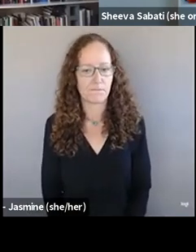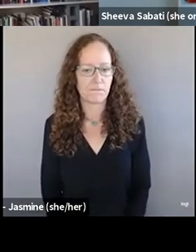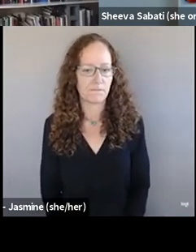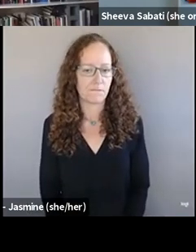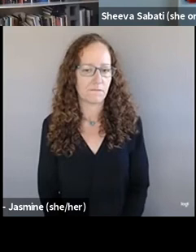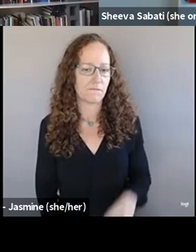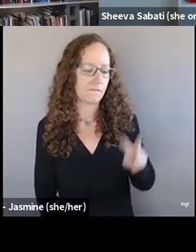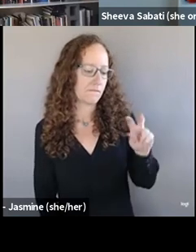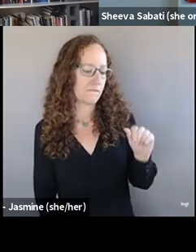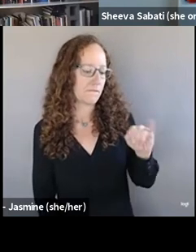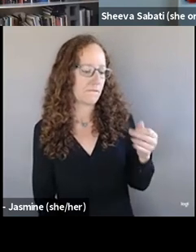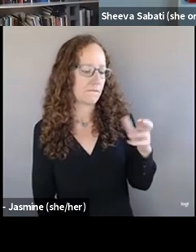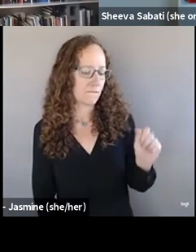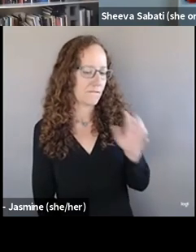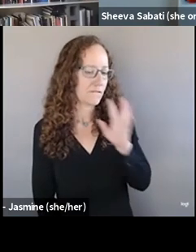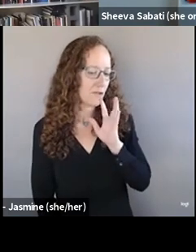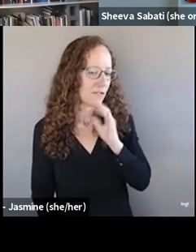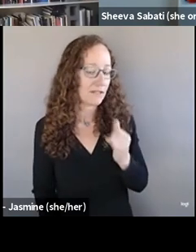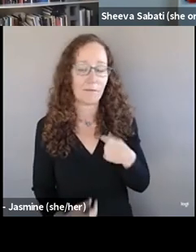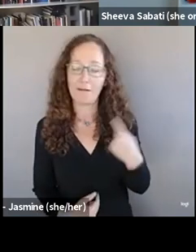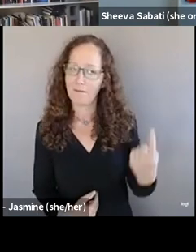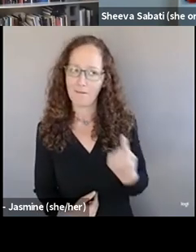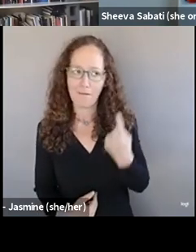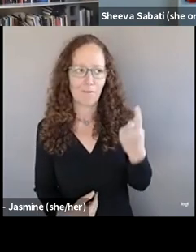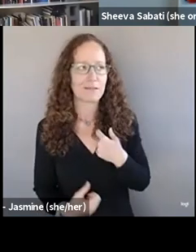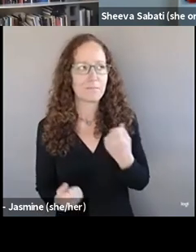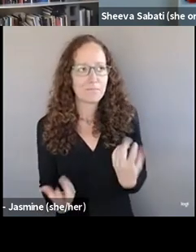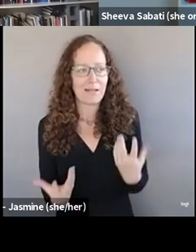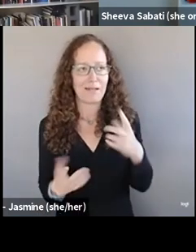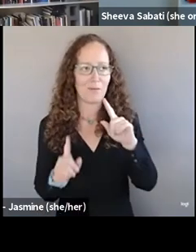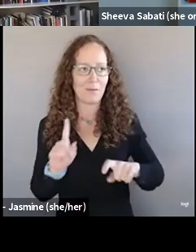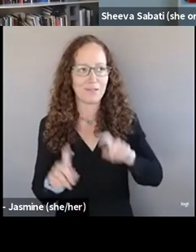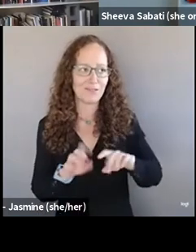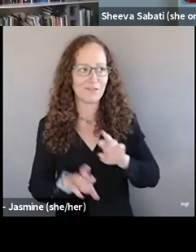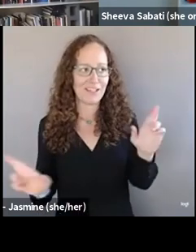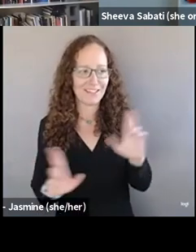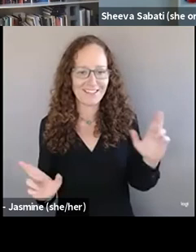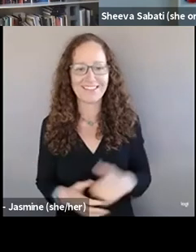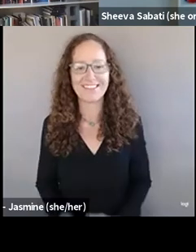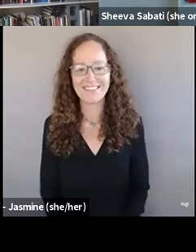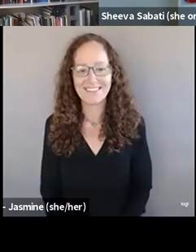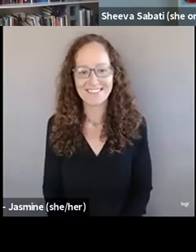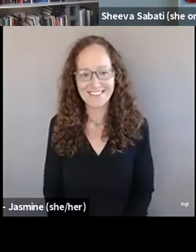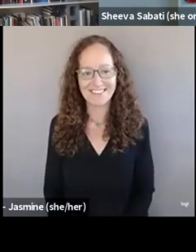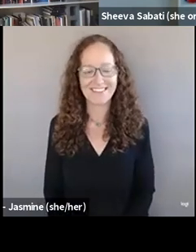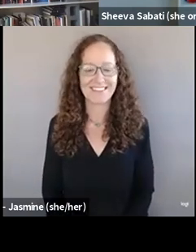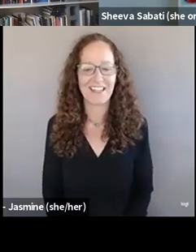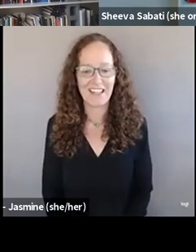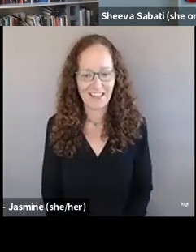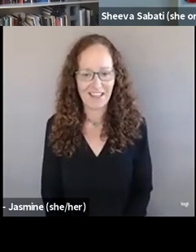so I always have a lot of questions. Um, So we learned so